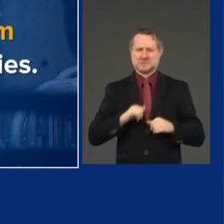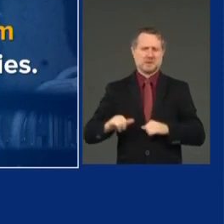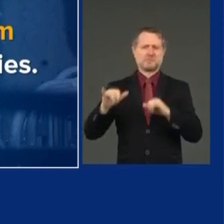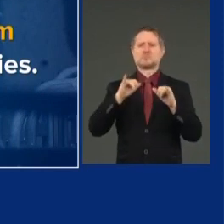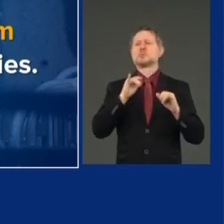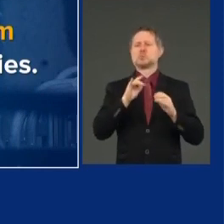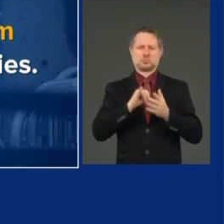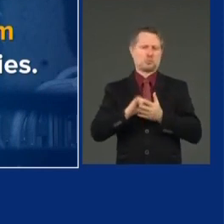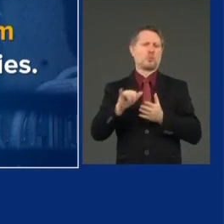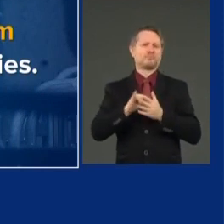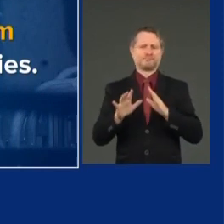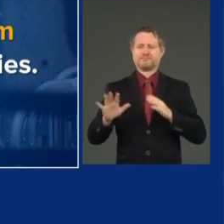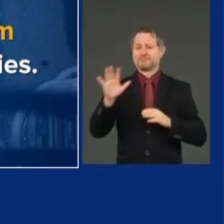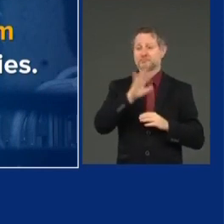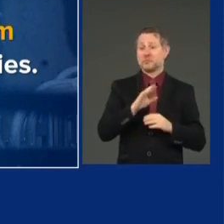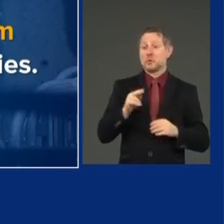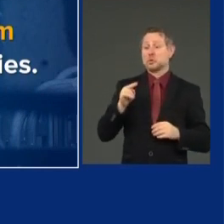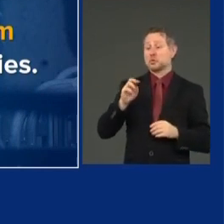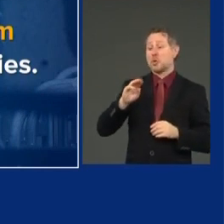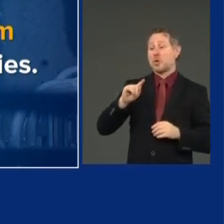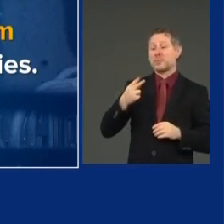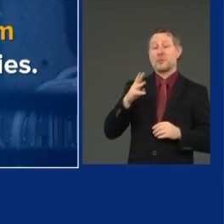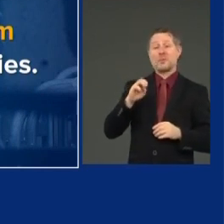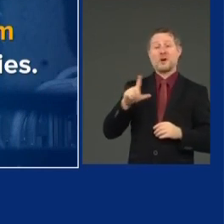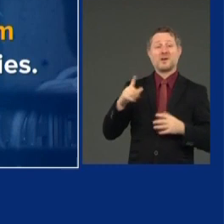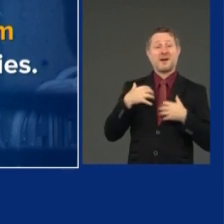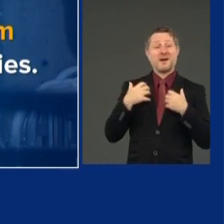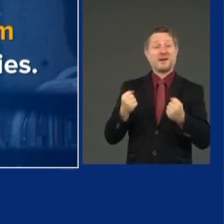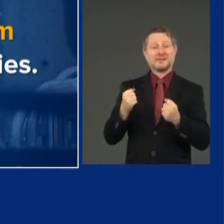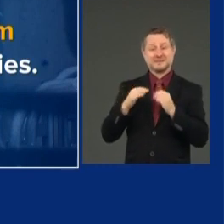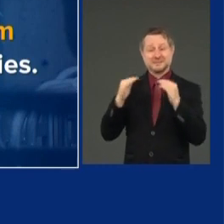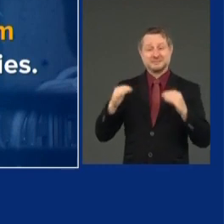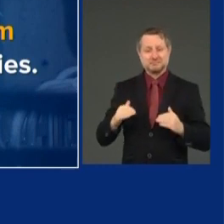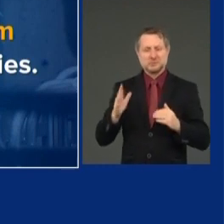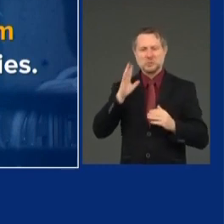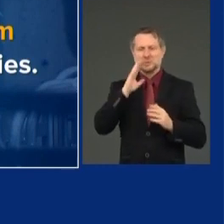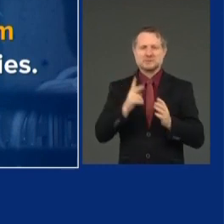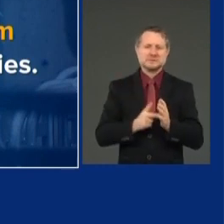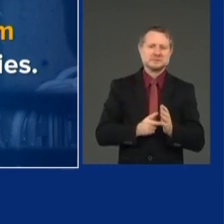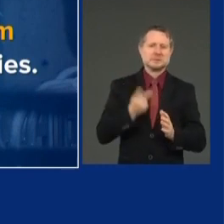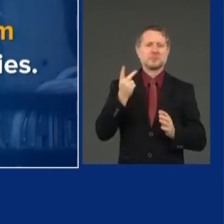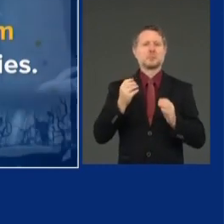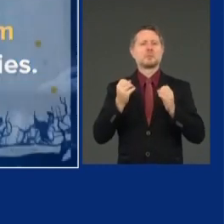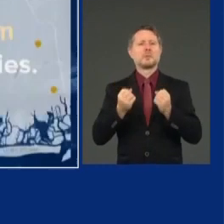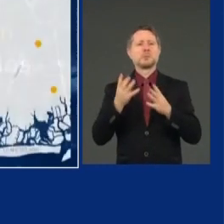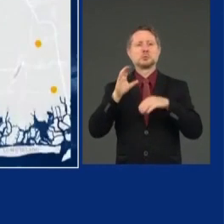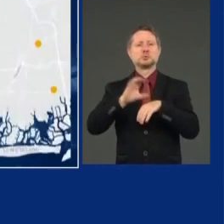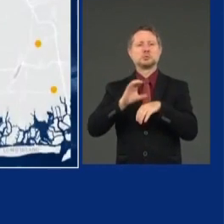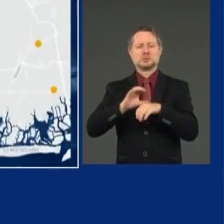WHAT WE'RE SEEING IN NEW YORK CITY IS GOING TO BE TRUE ACROSS THE STATE.